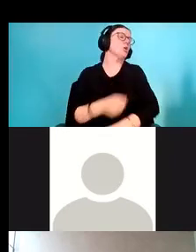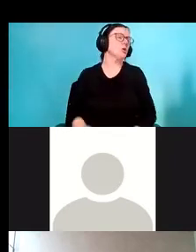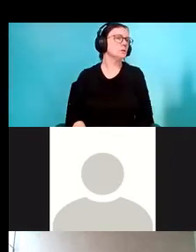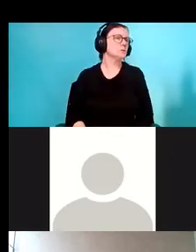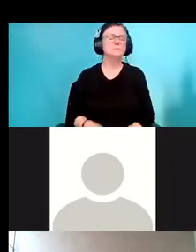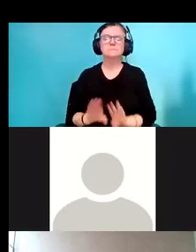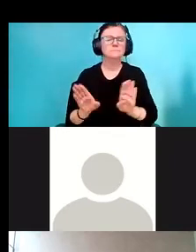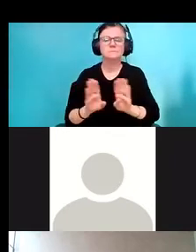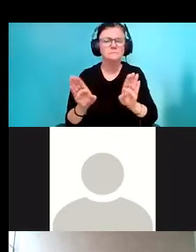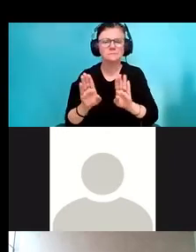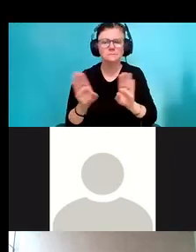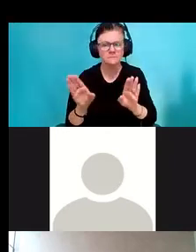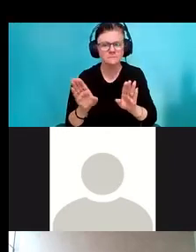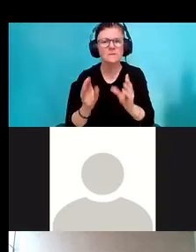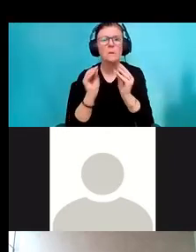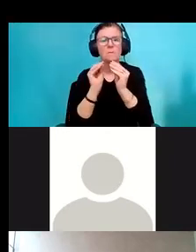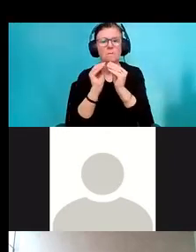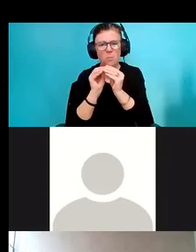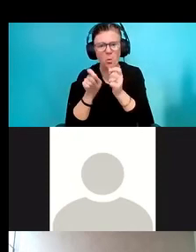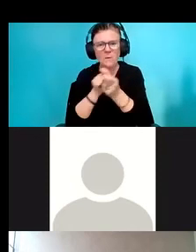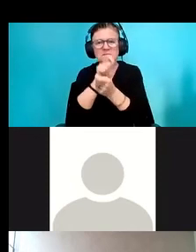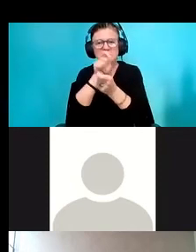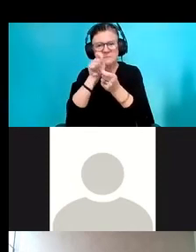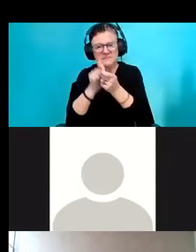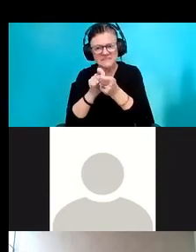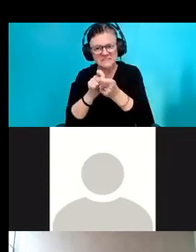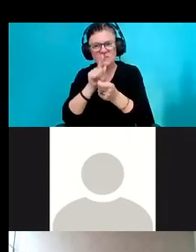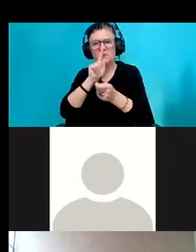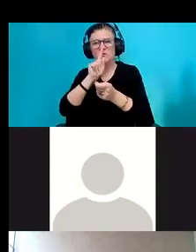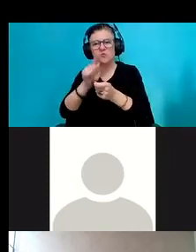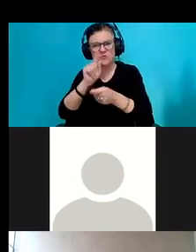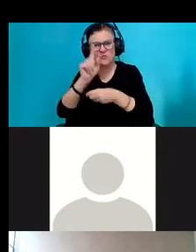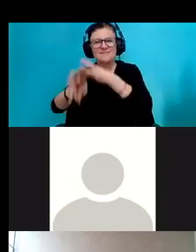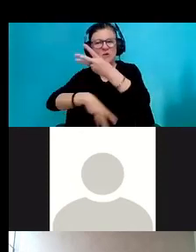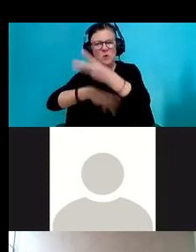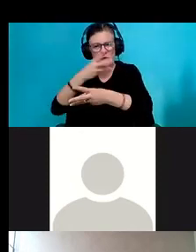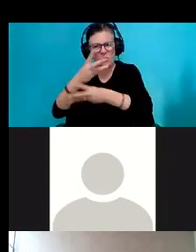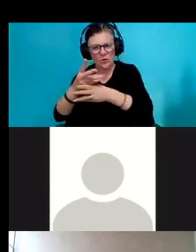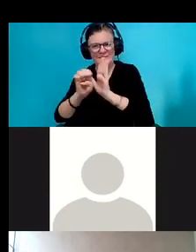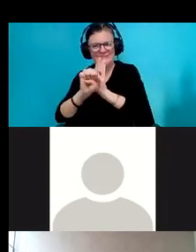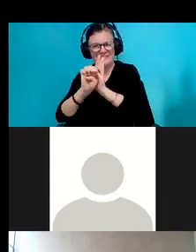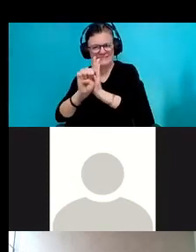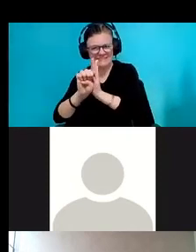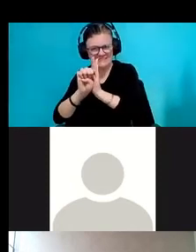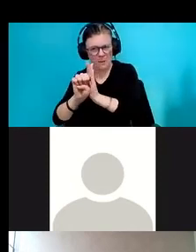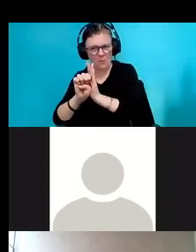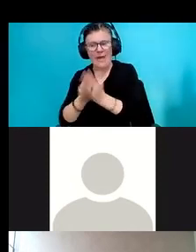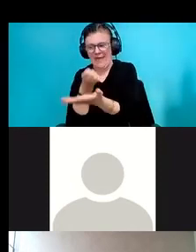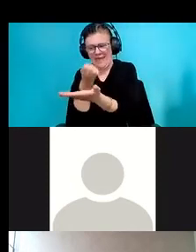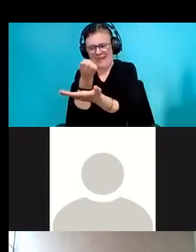is not as powerful as if you provide specific examples and evidence to support